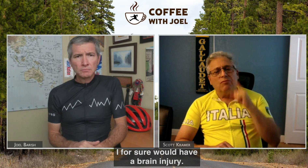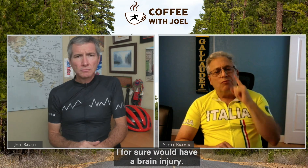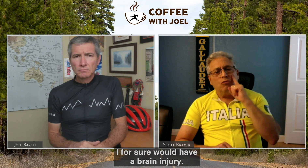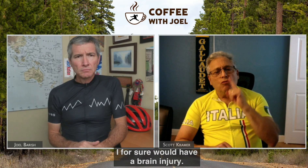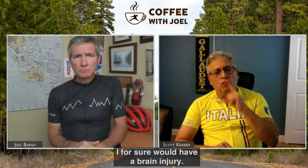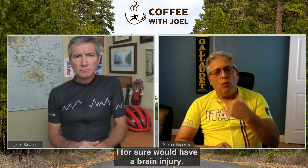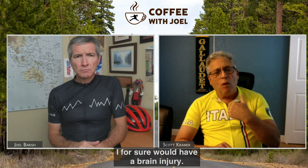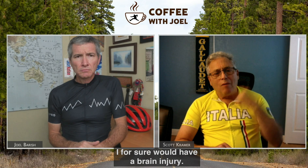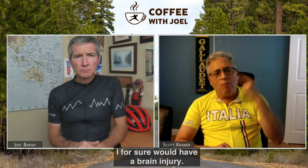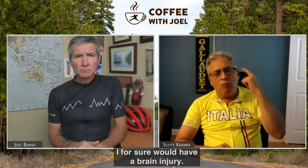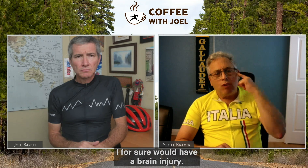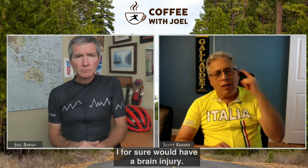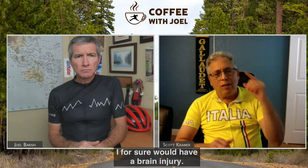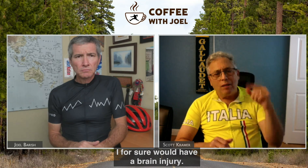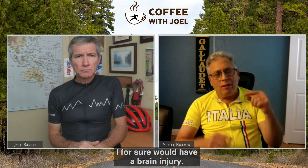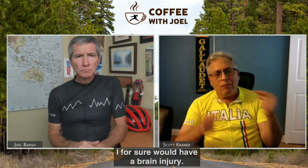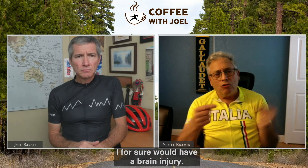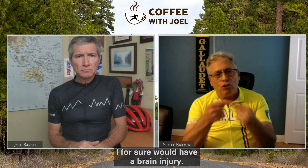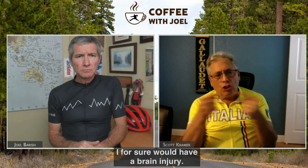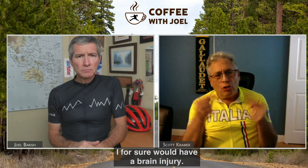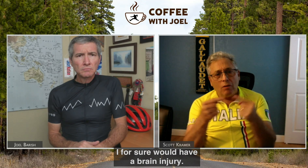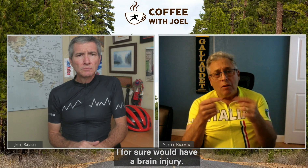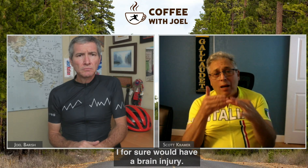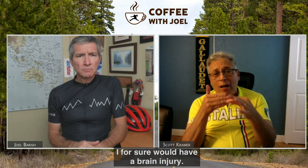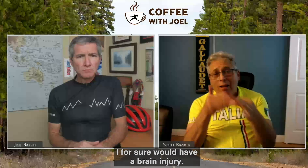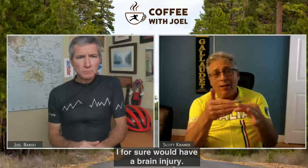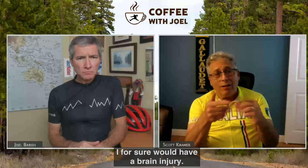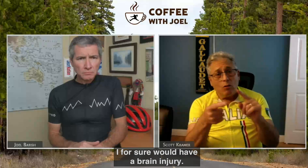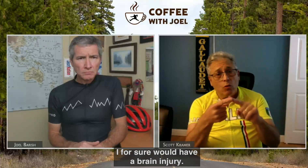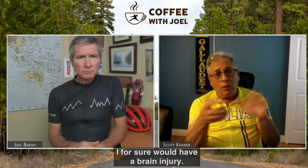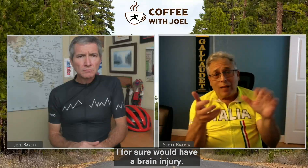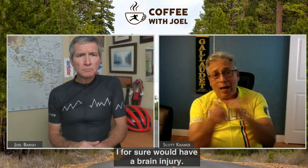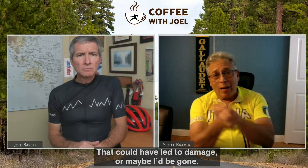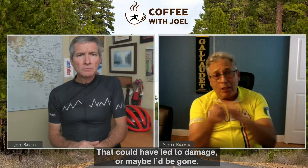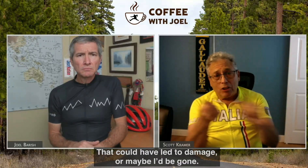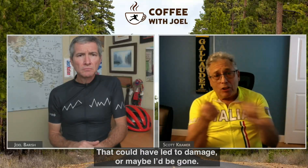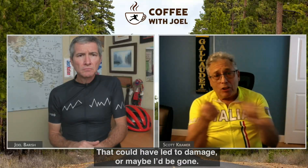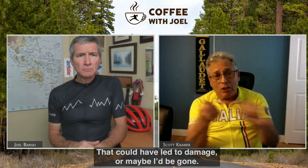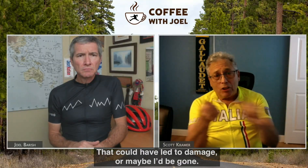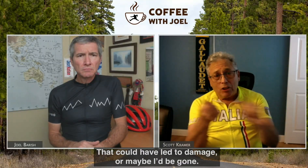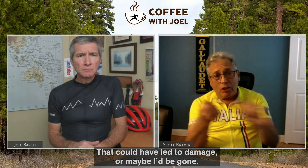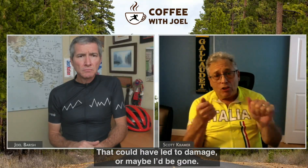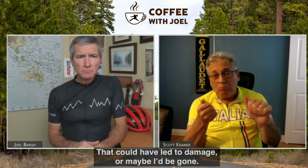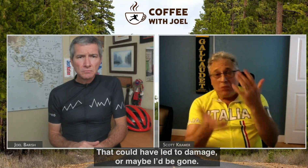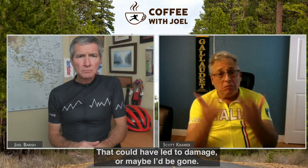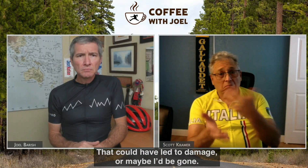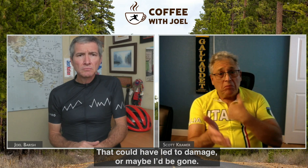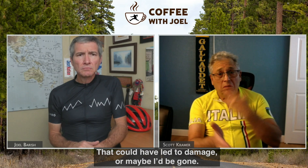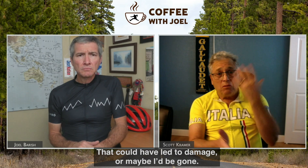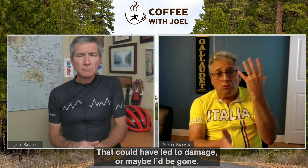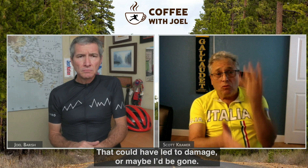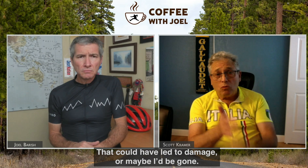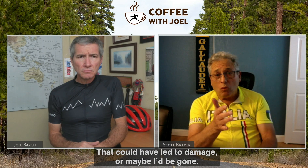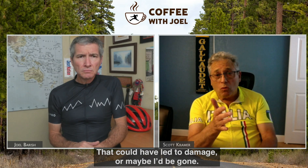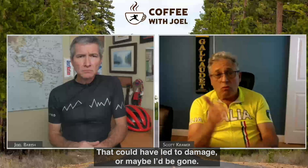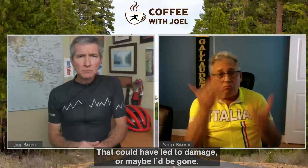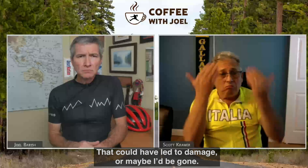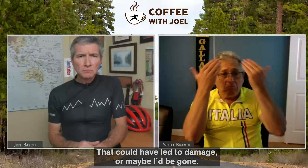I for sure would have a brain injury. That could have led to damage, or maybe I’d be gone.